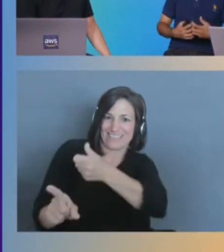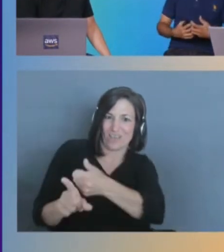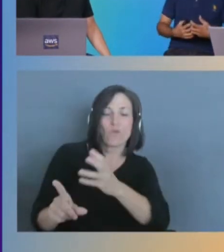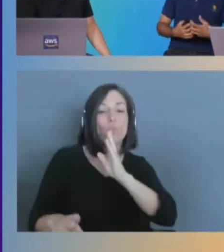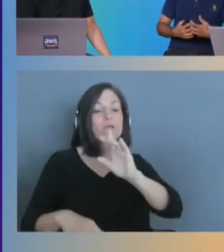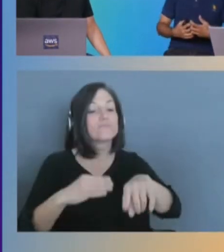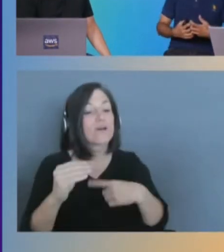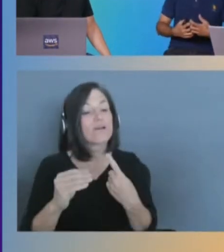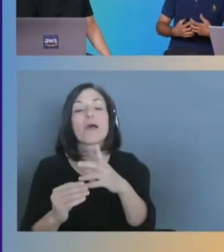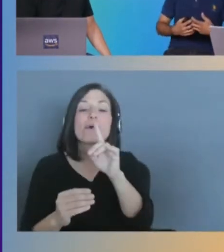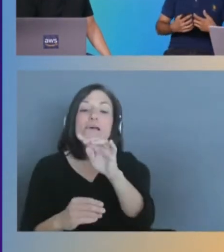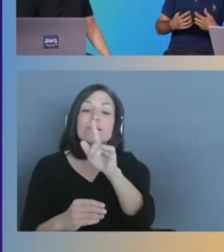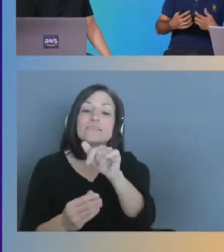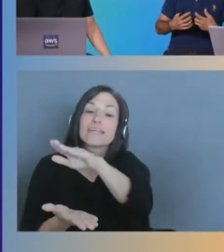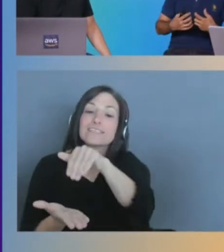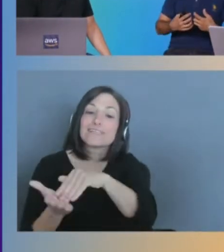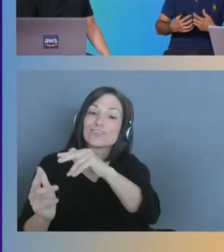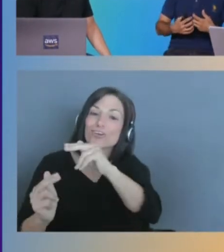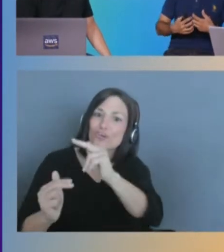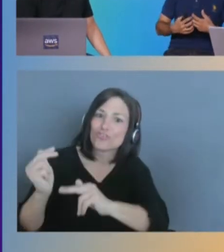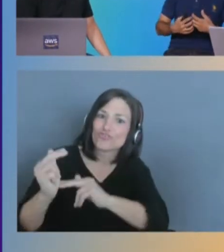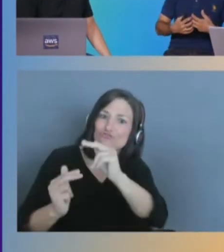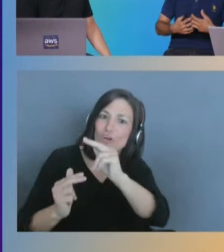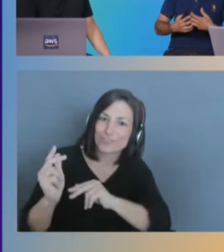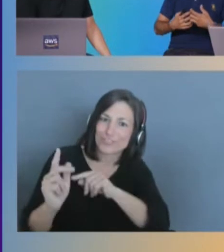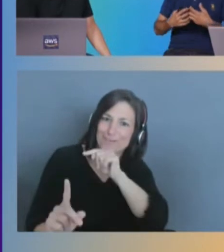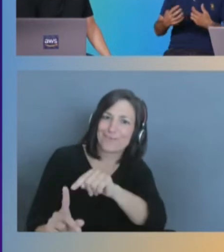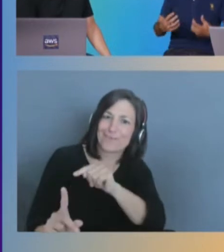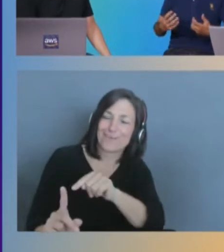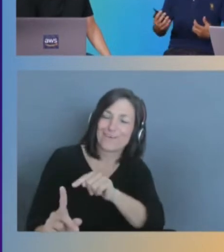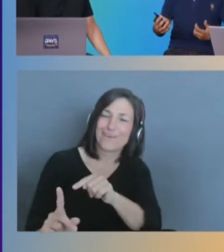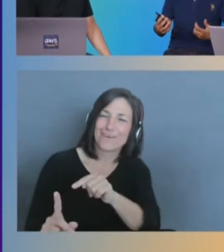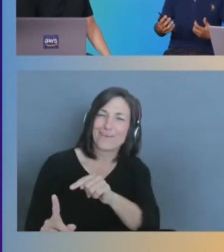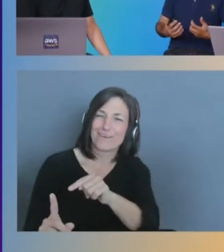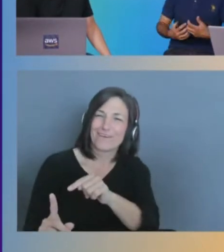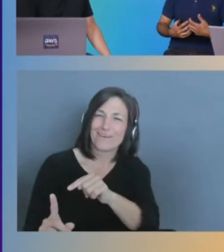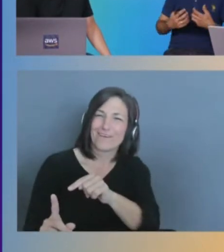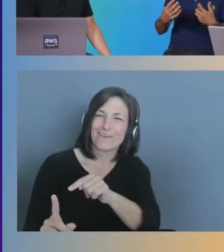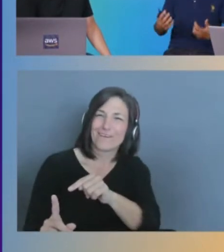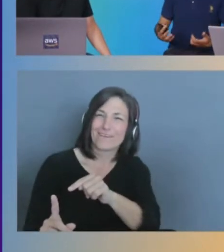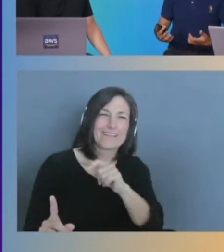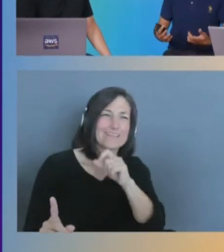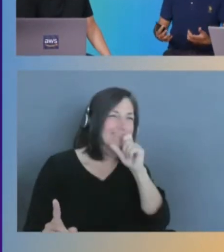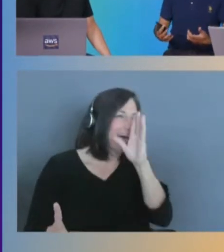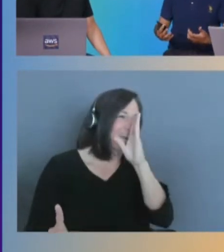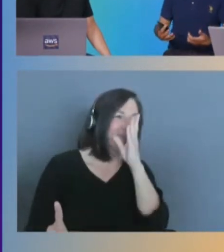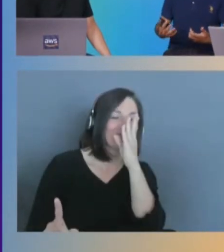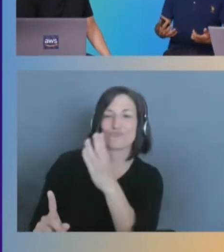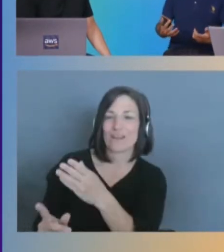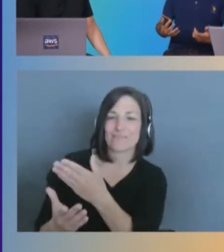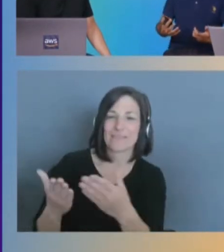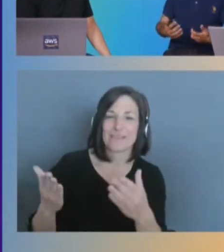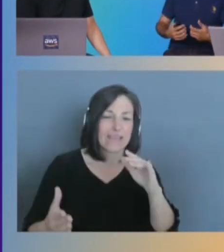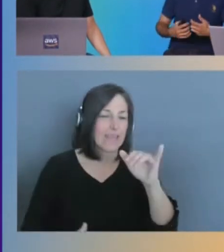there's indirect emissions which is called embodied carbon which is related to it, right?